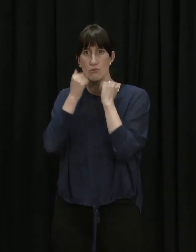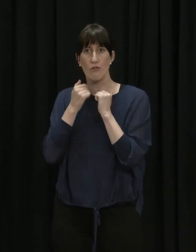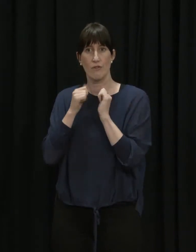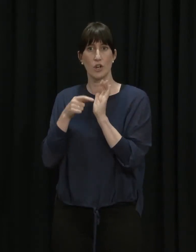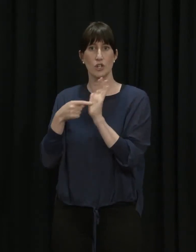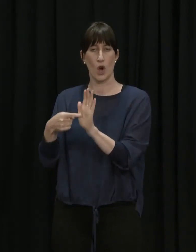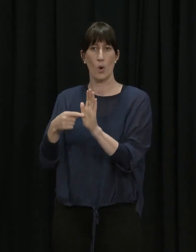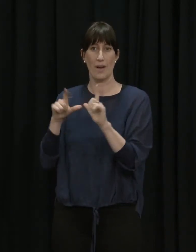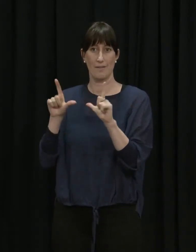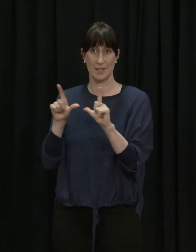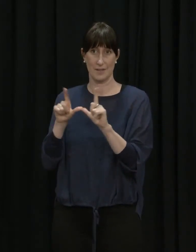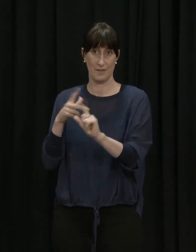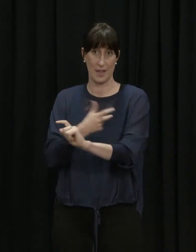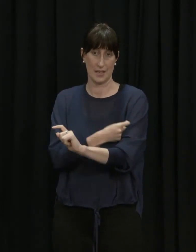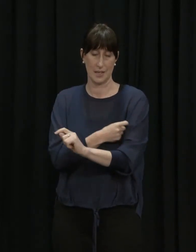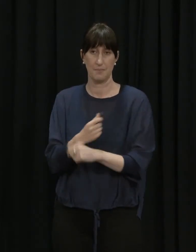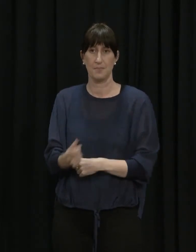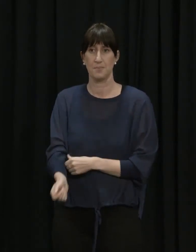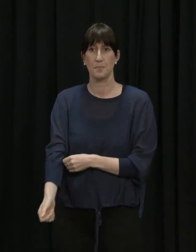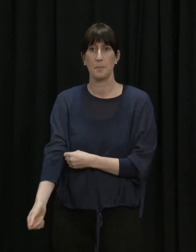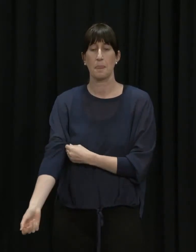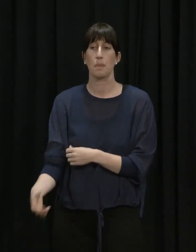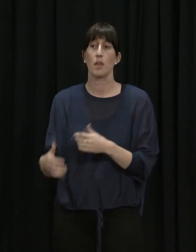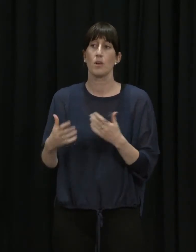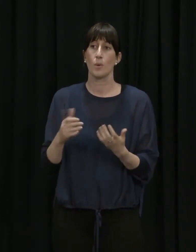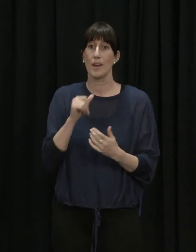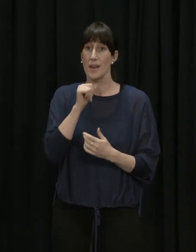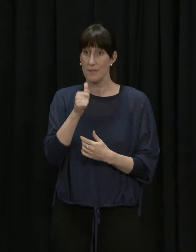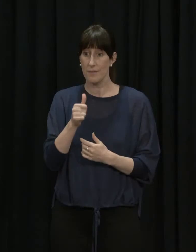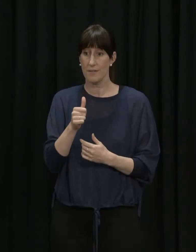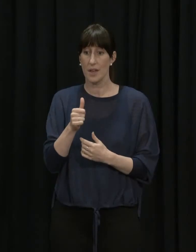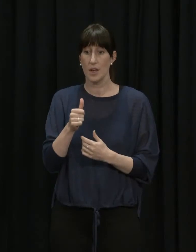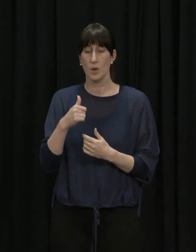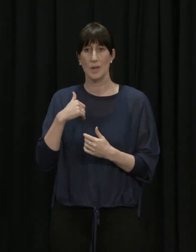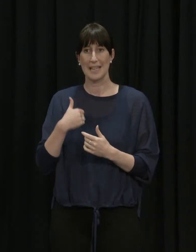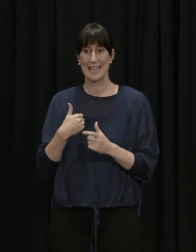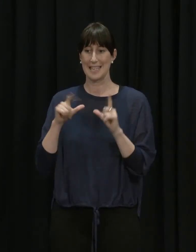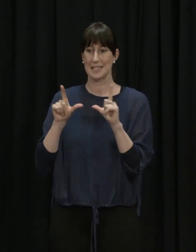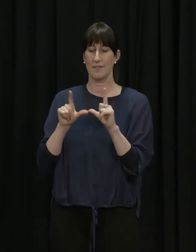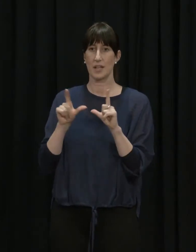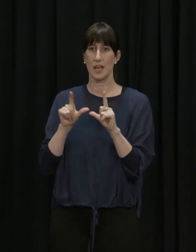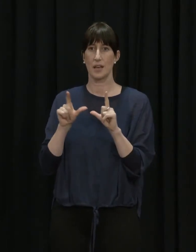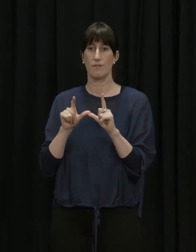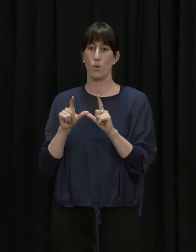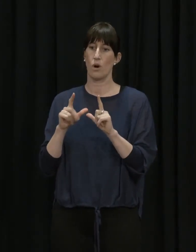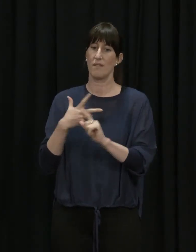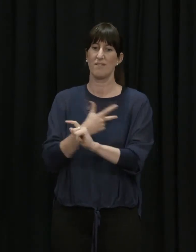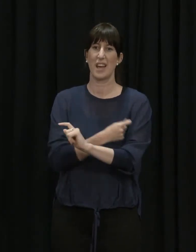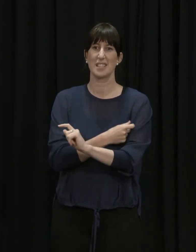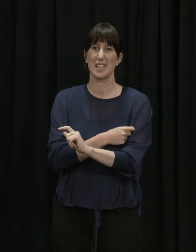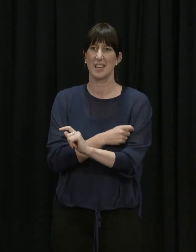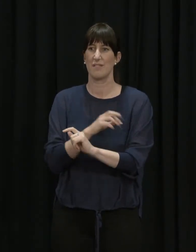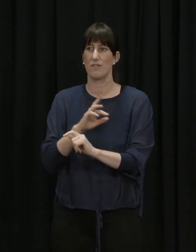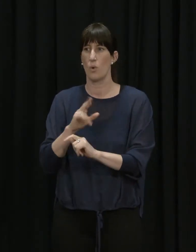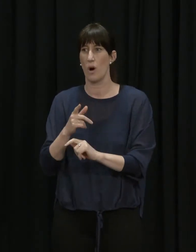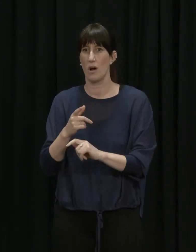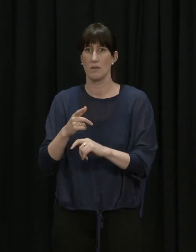work in health or education and correction settings. There will also be a similar